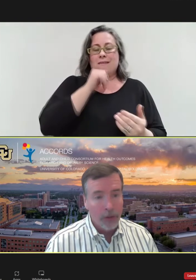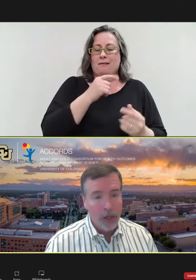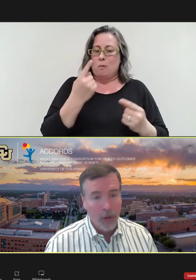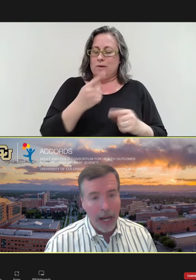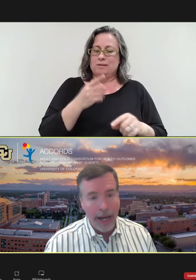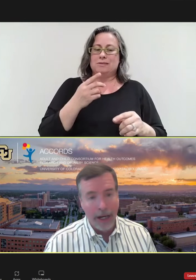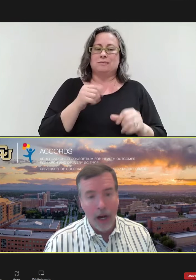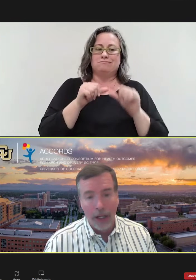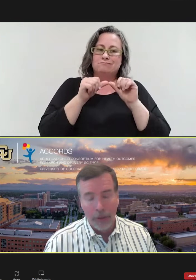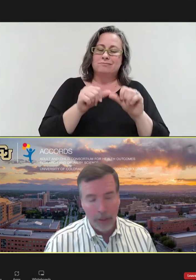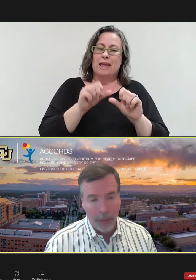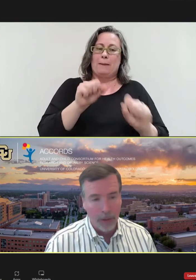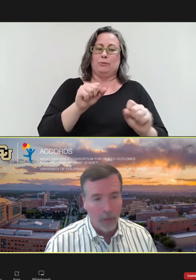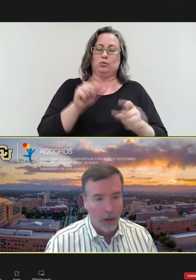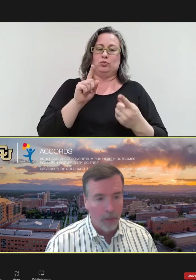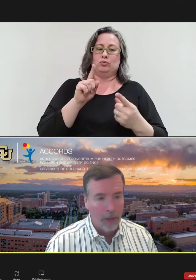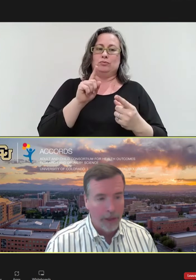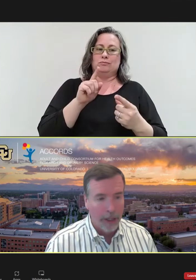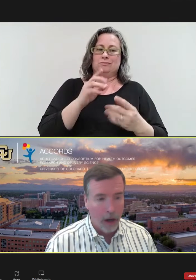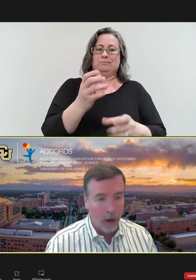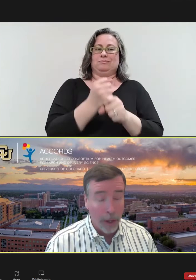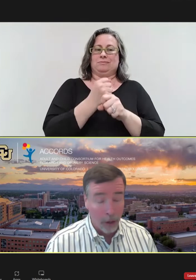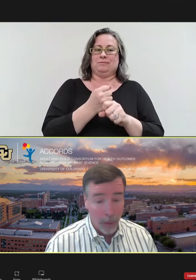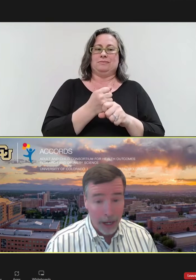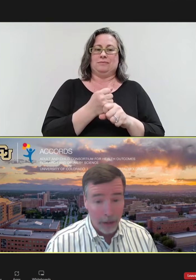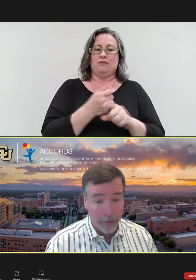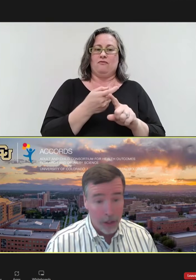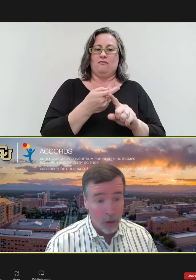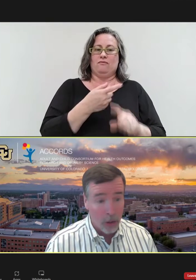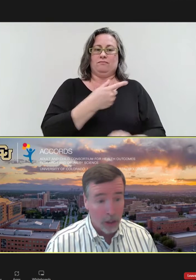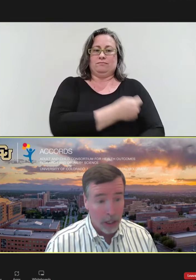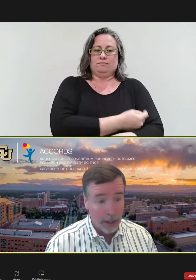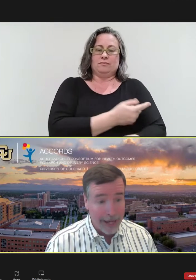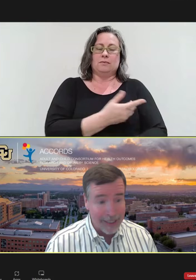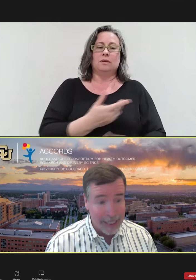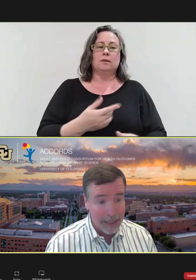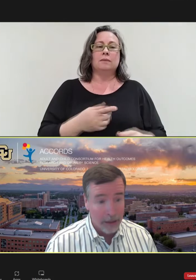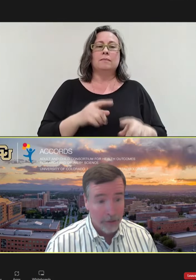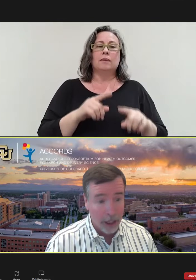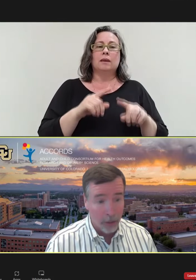newer high cost -- we're, I think, all well aware of the newer vaccines that are available,